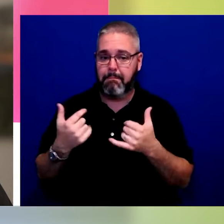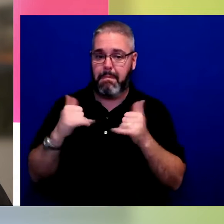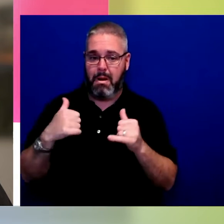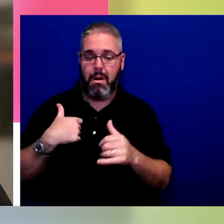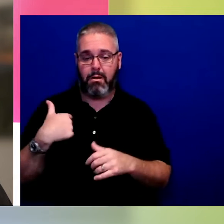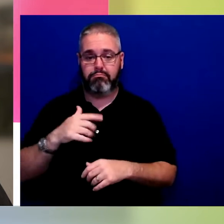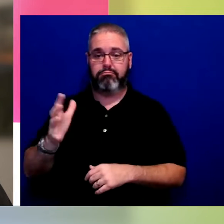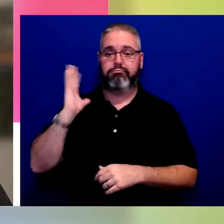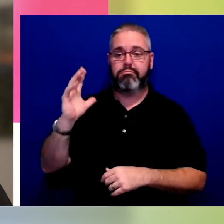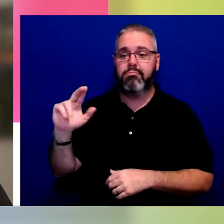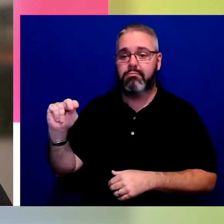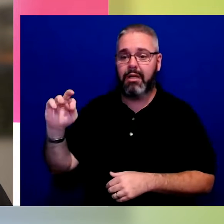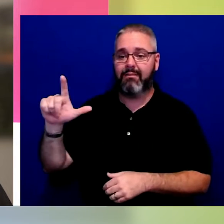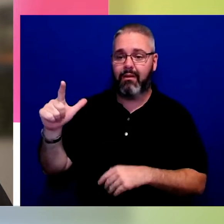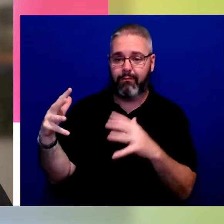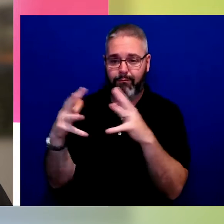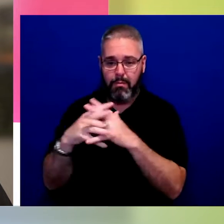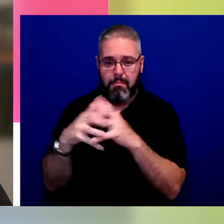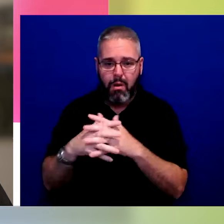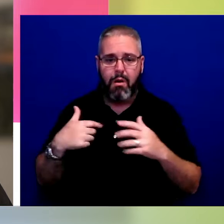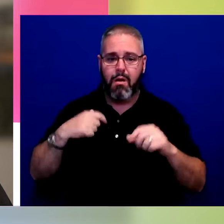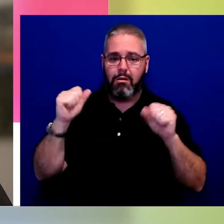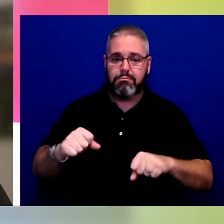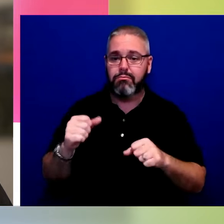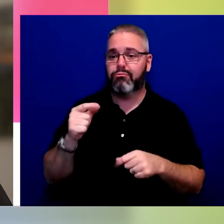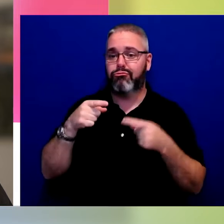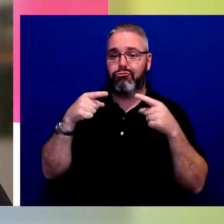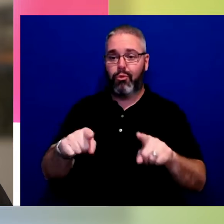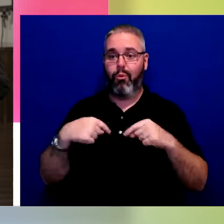and travel the globe during my off seasons.